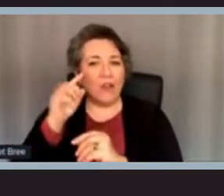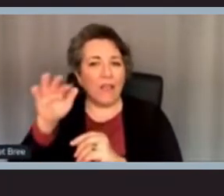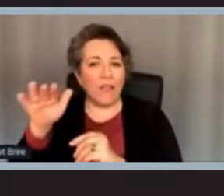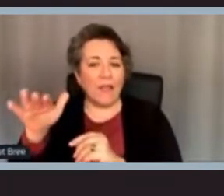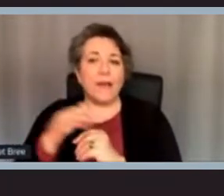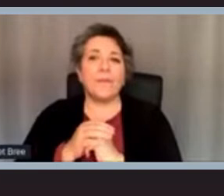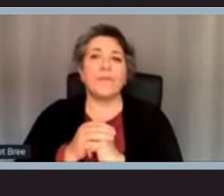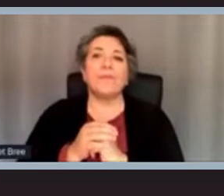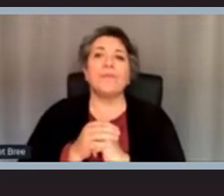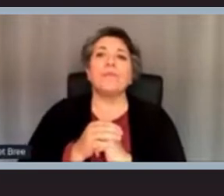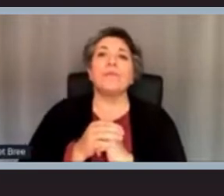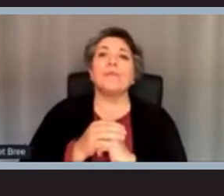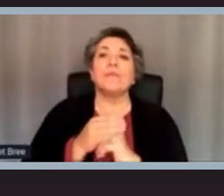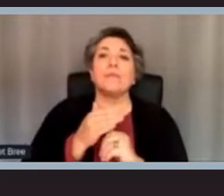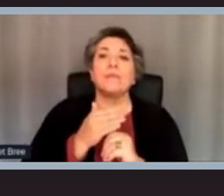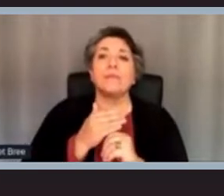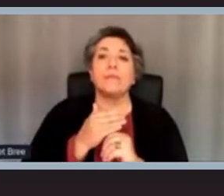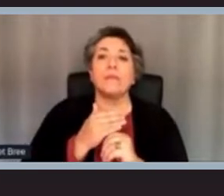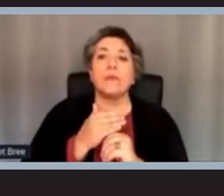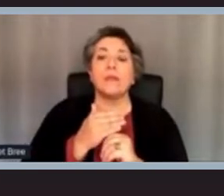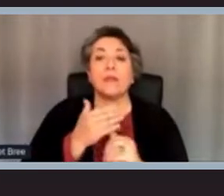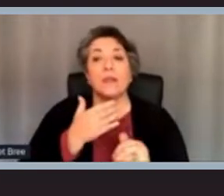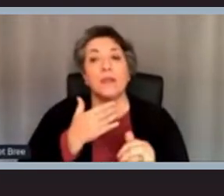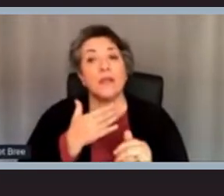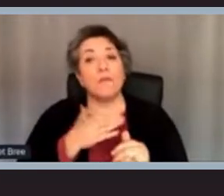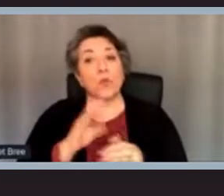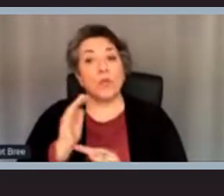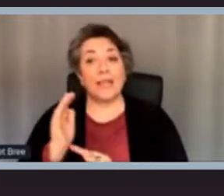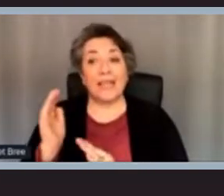If you're looking for a way to introduce people to digital accessibility, The Accessibility